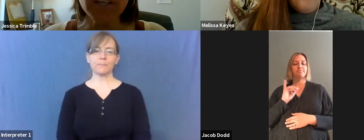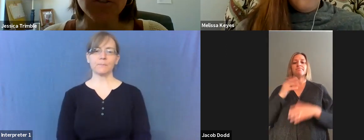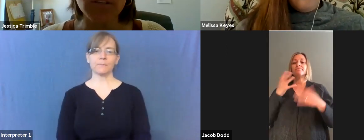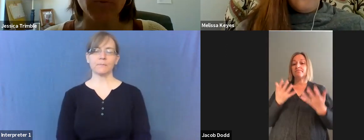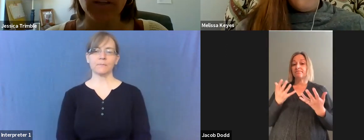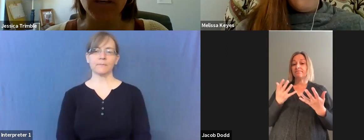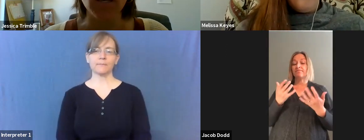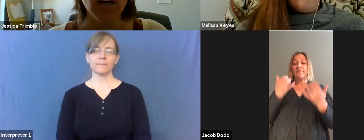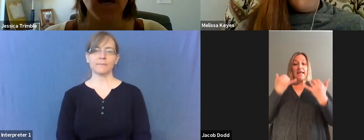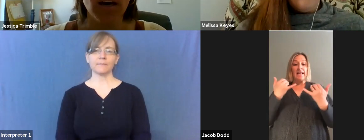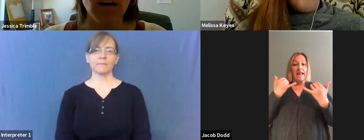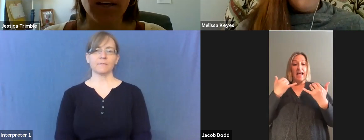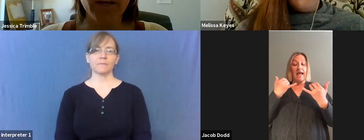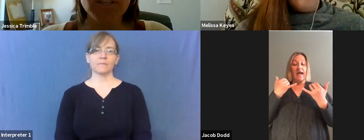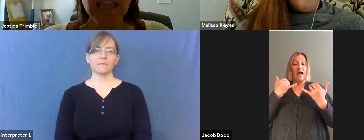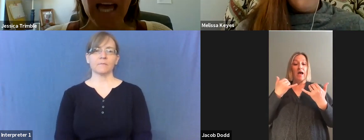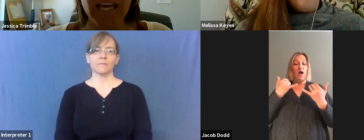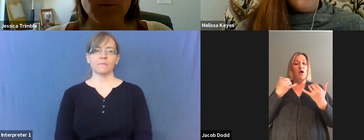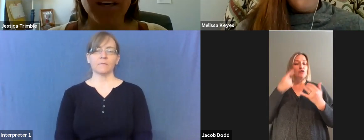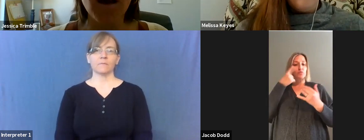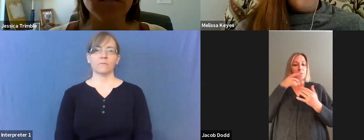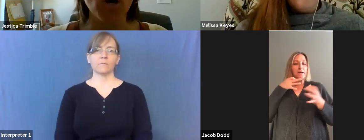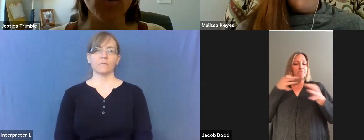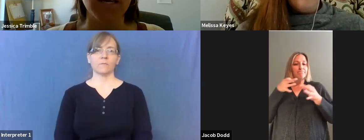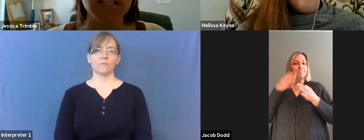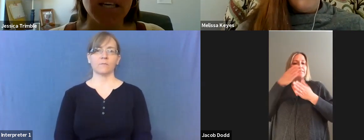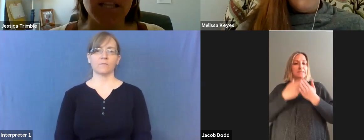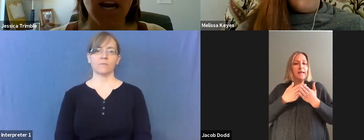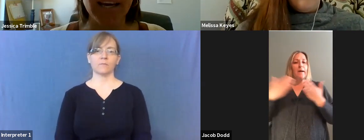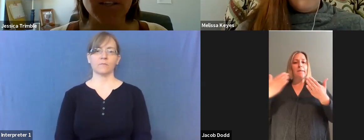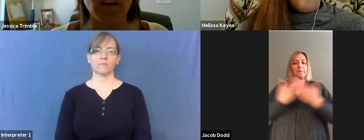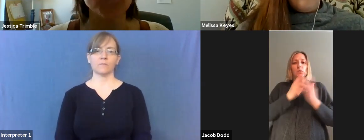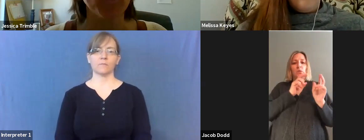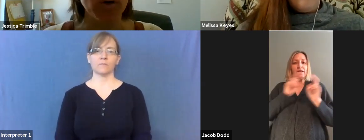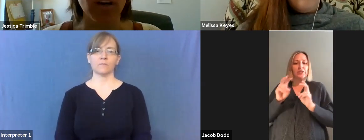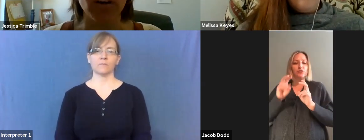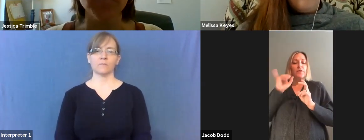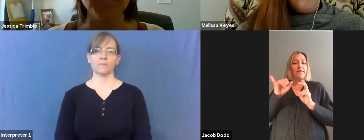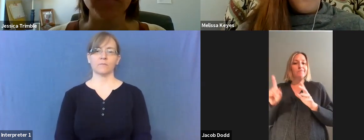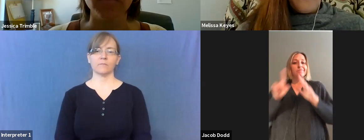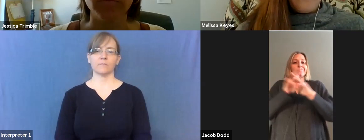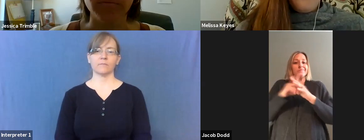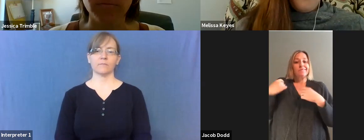or issues that really came to light because of COVID-19 that IDR has been working on?